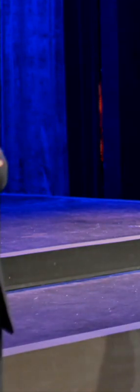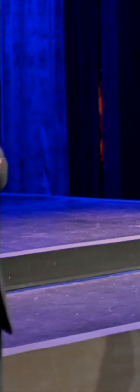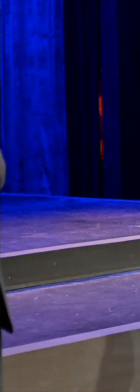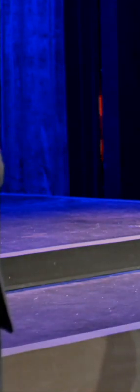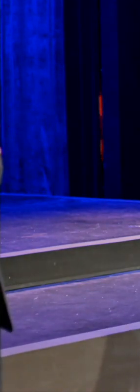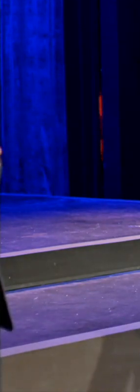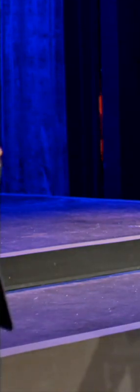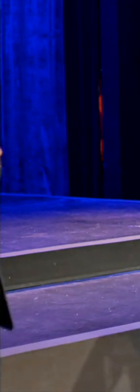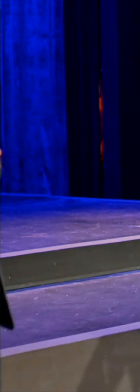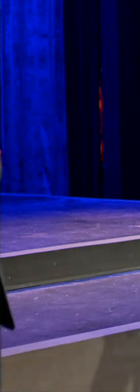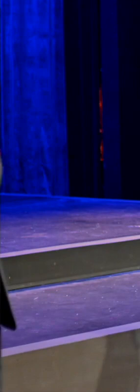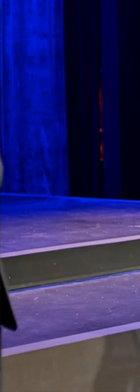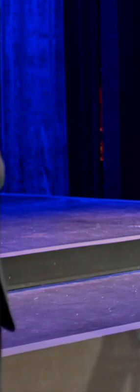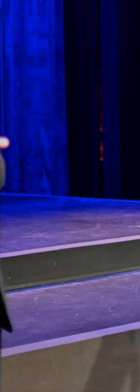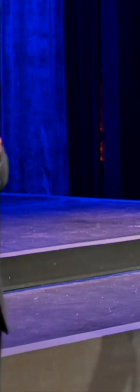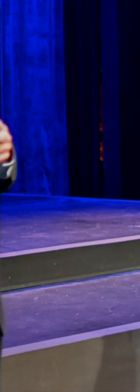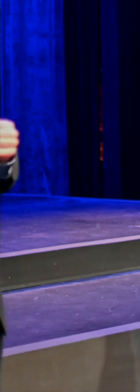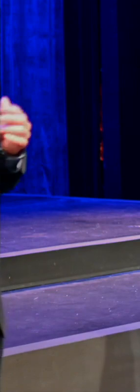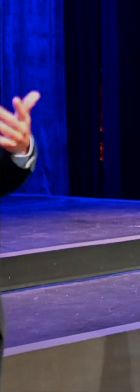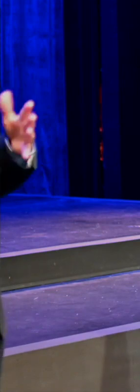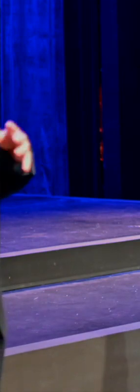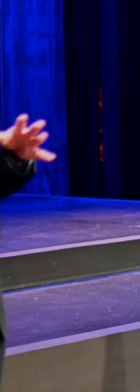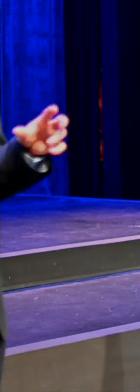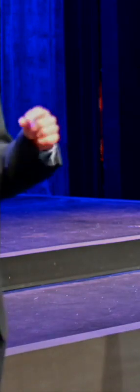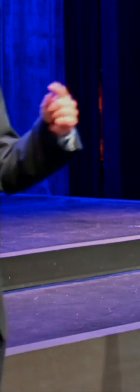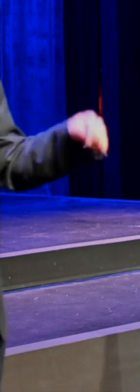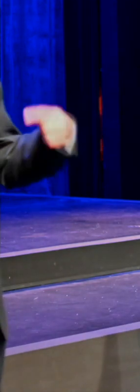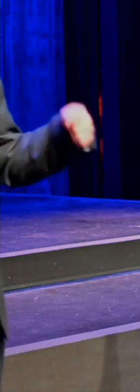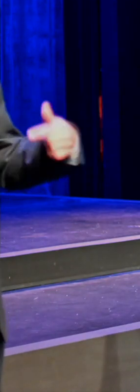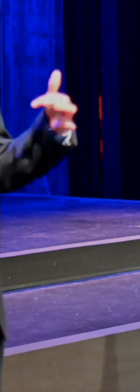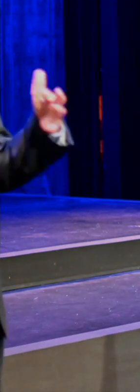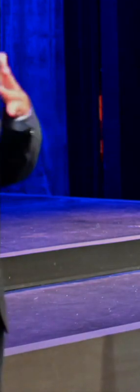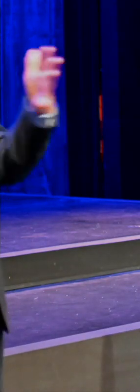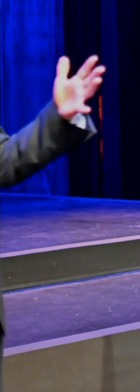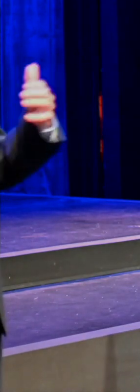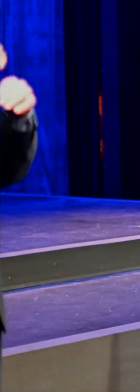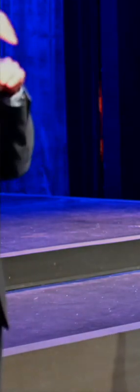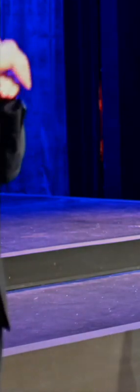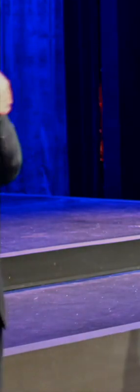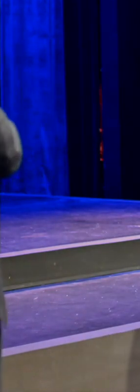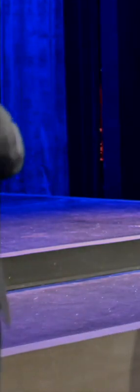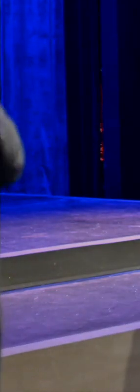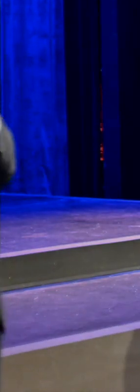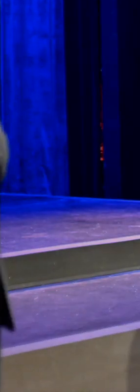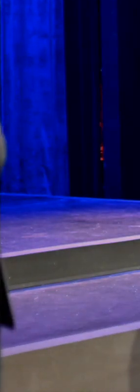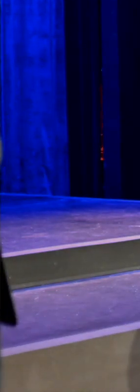on the wheelchair and the bathroom and all these things and at night I would get to the handles